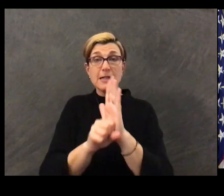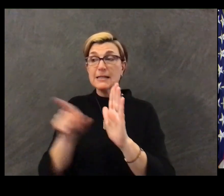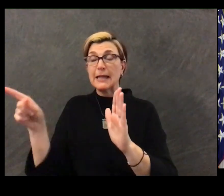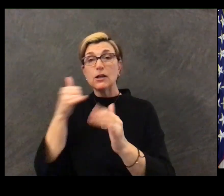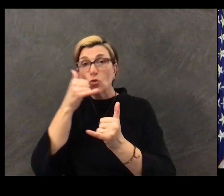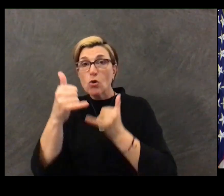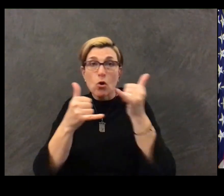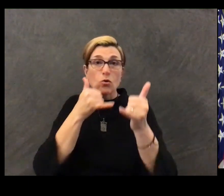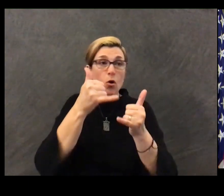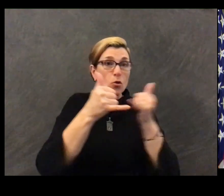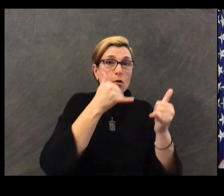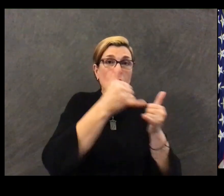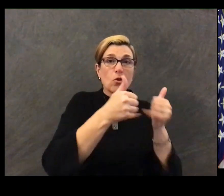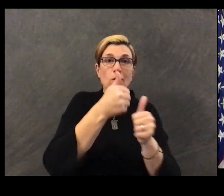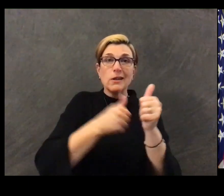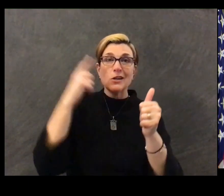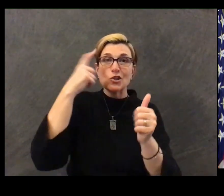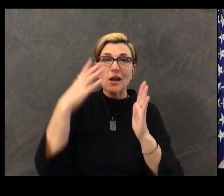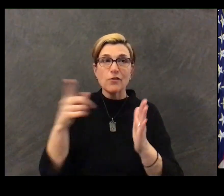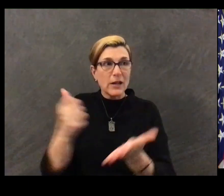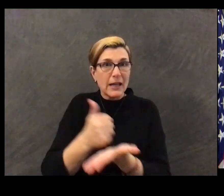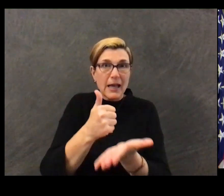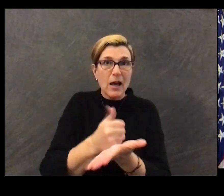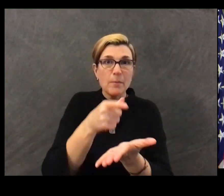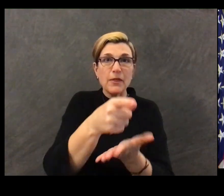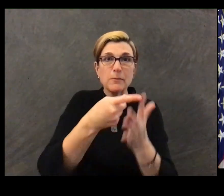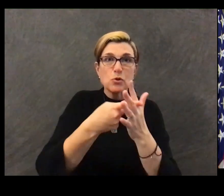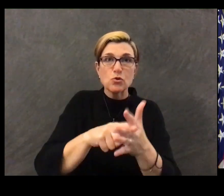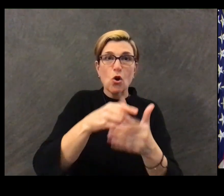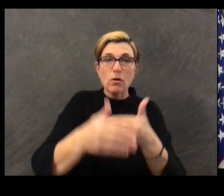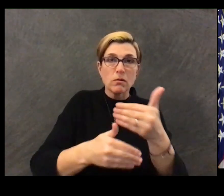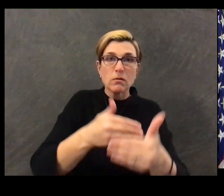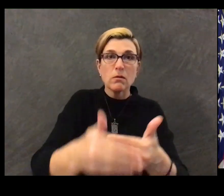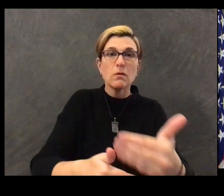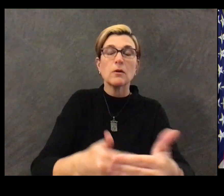implement their plans in addition my administration is committed to restoring